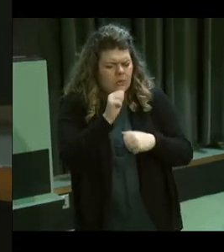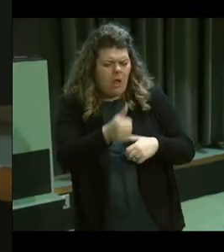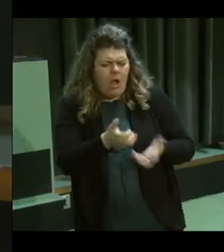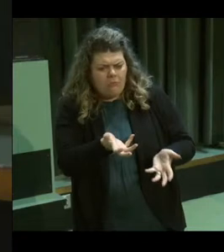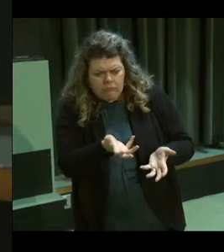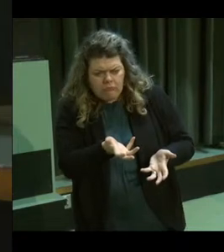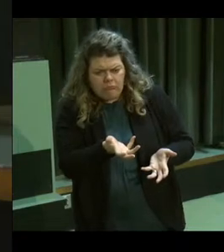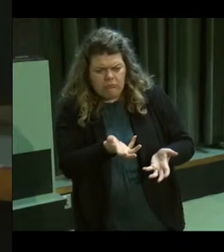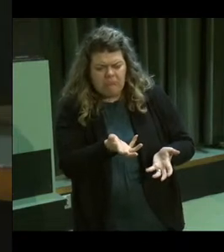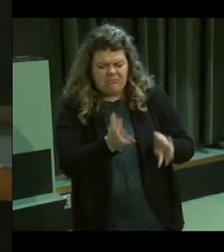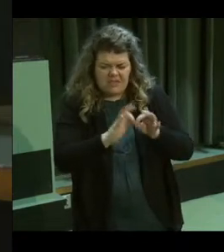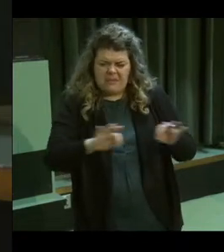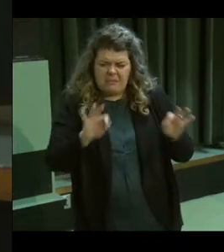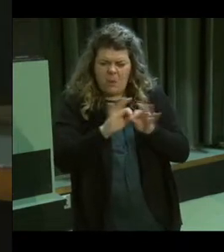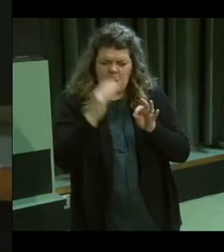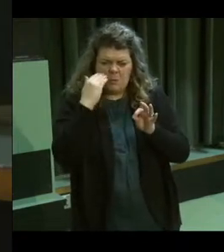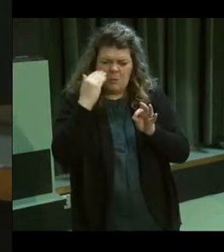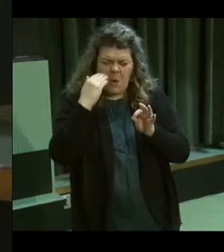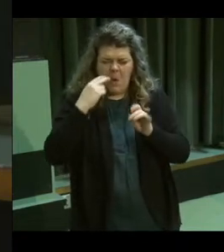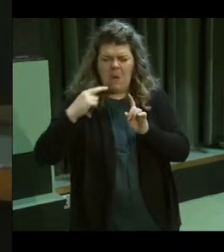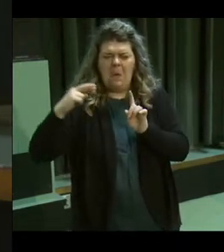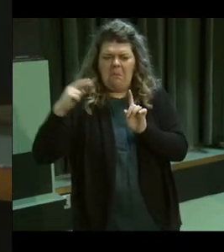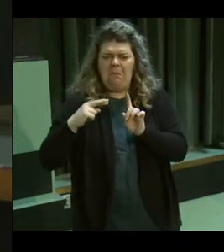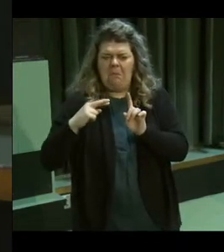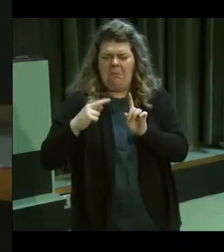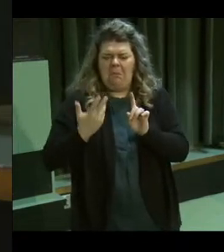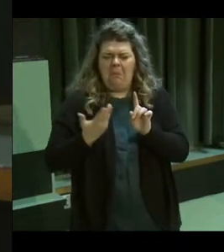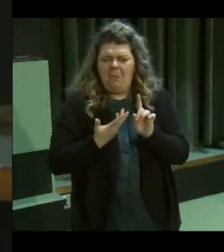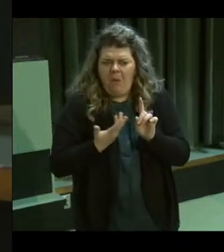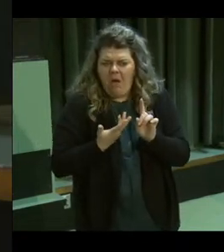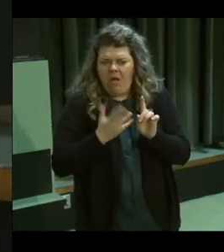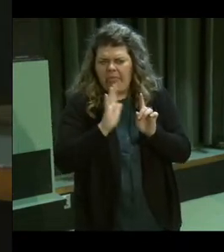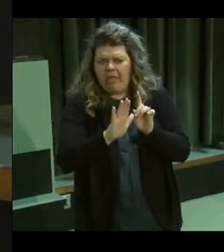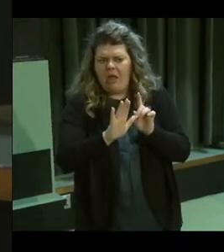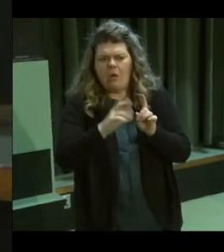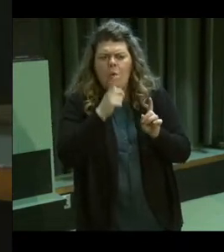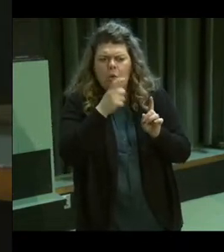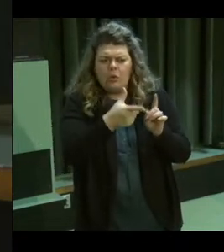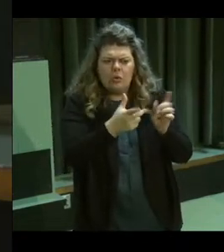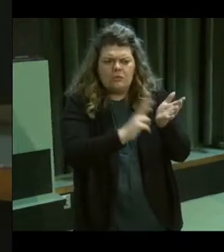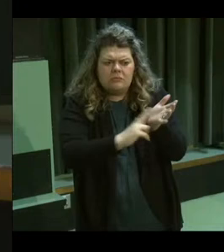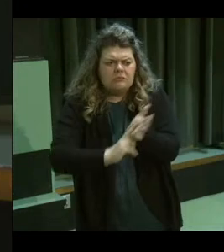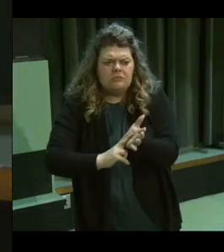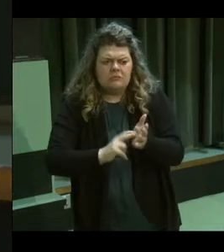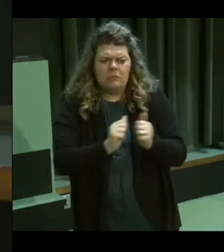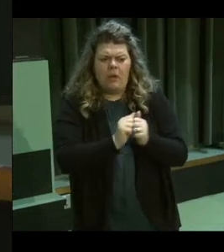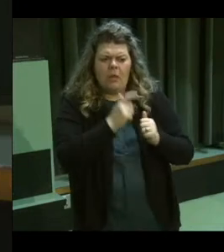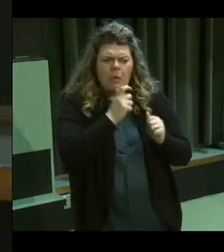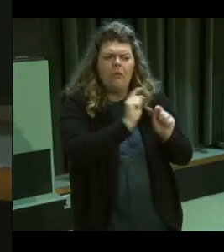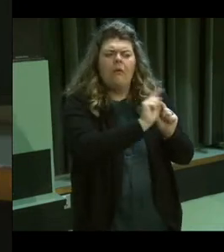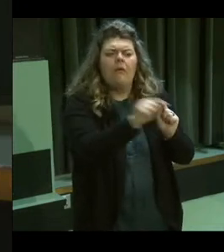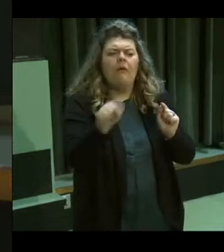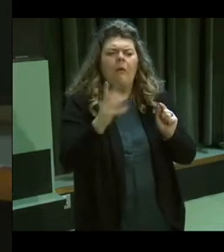supportive of labor or not? And that that be a part of your